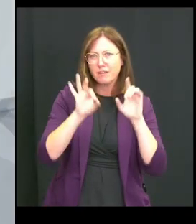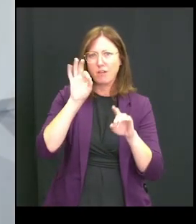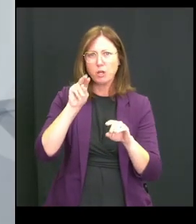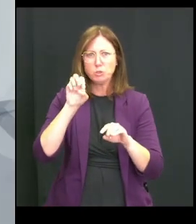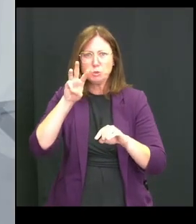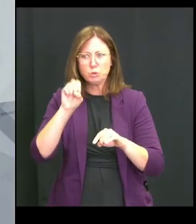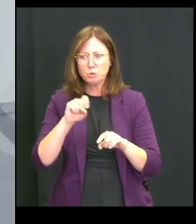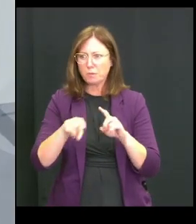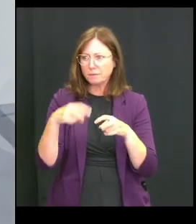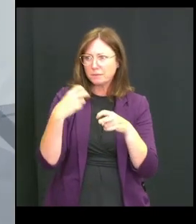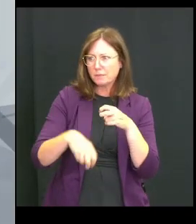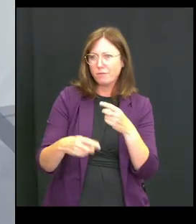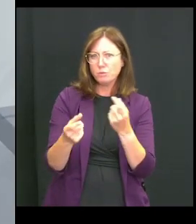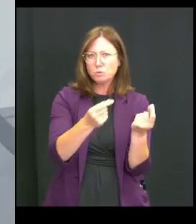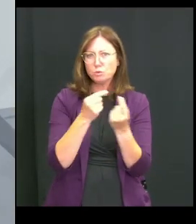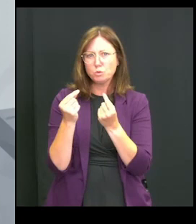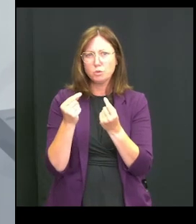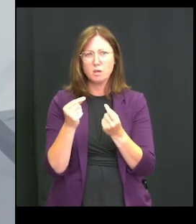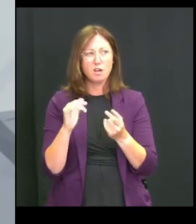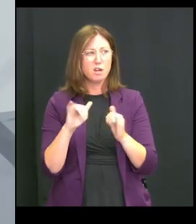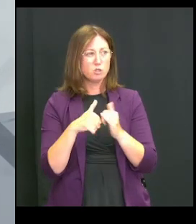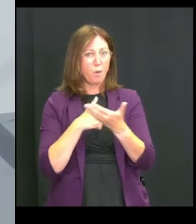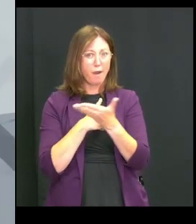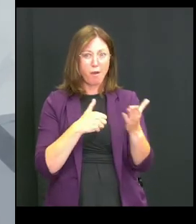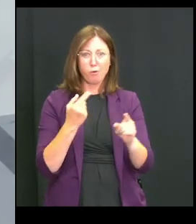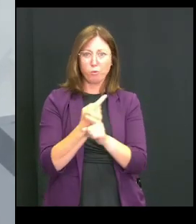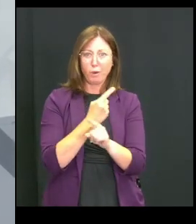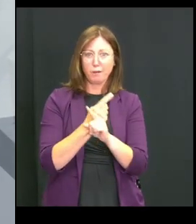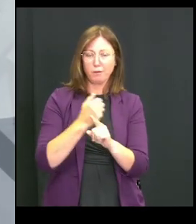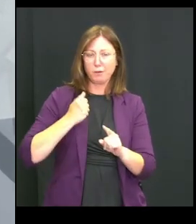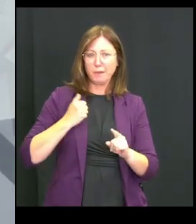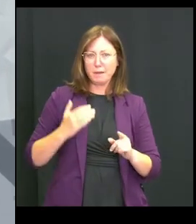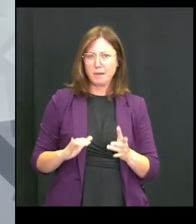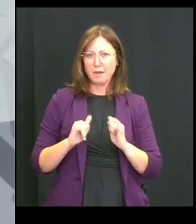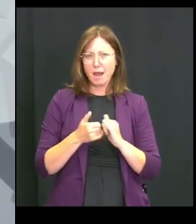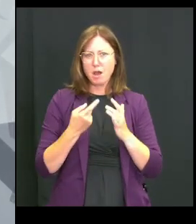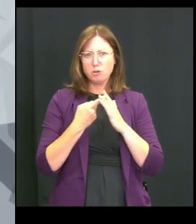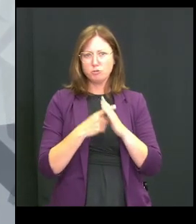It's hard for me to do that. So how does the average Canadian start to think about things differently?